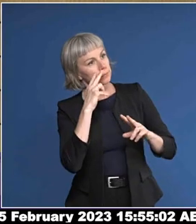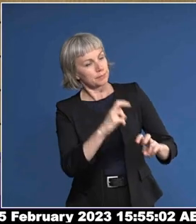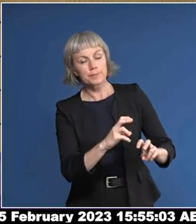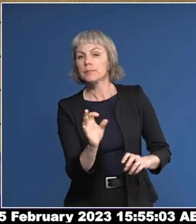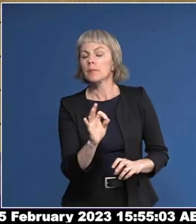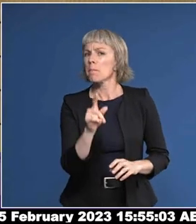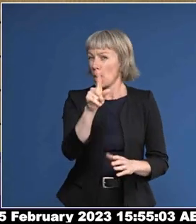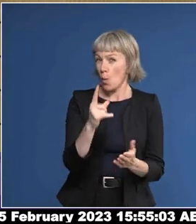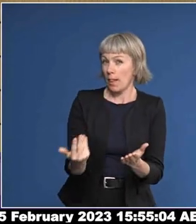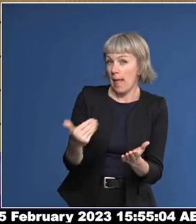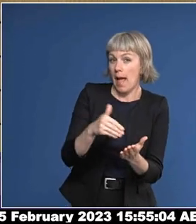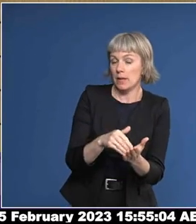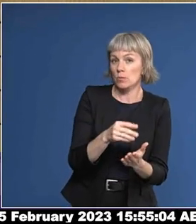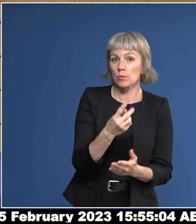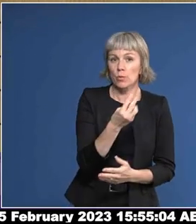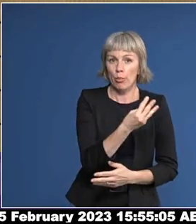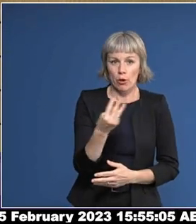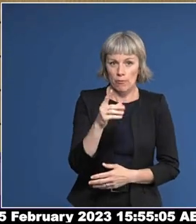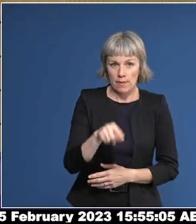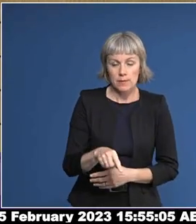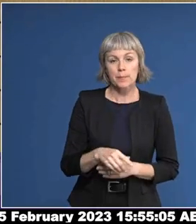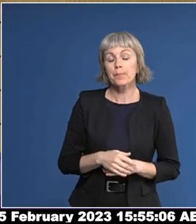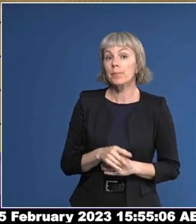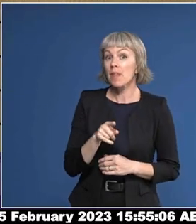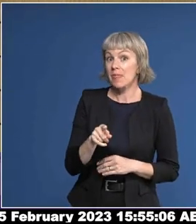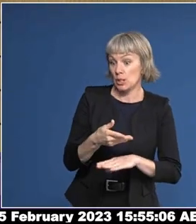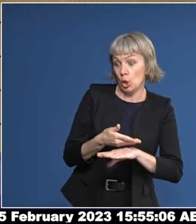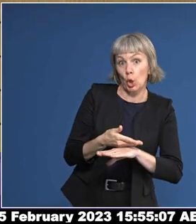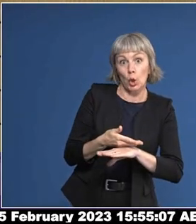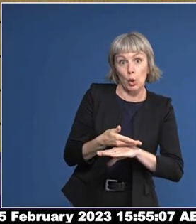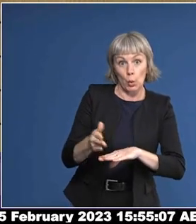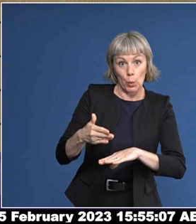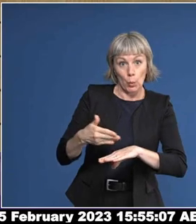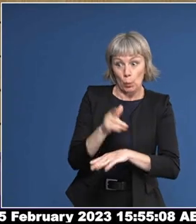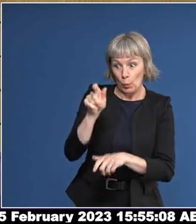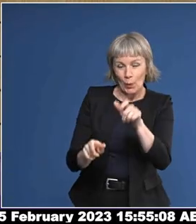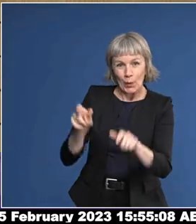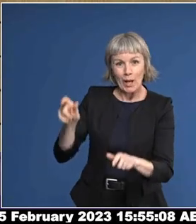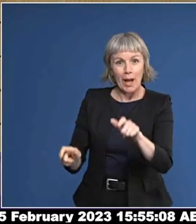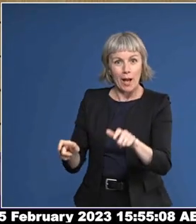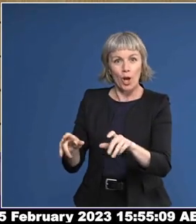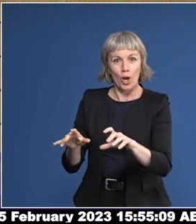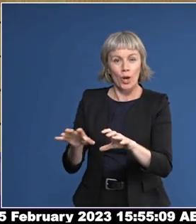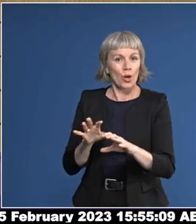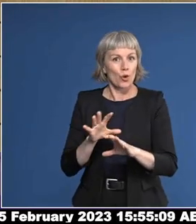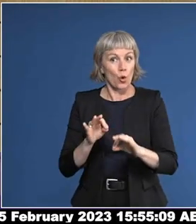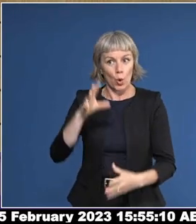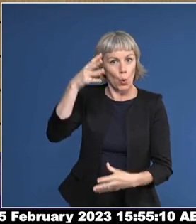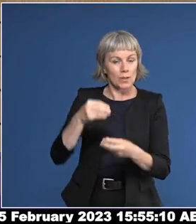That is the number of new workers because of the growth of the NDIS and the growth of service provision within the NDIS.